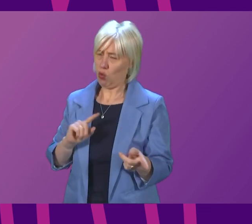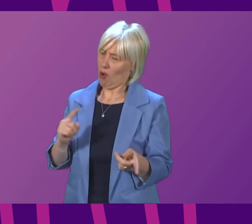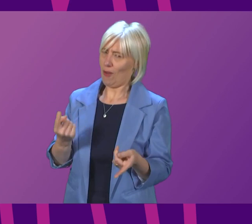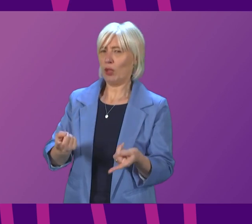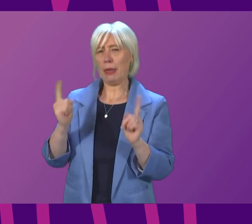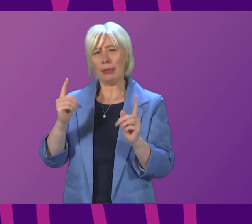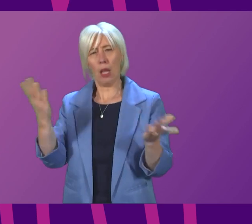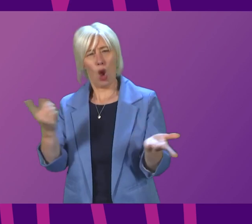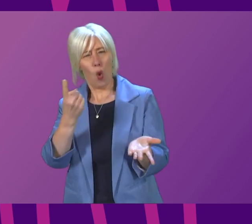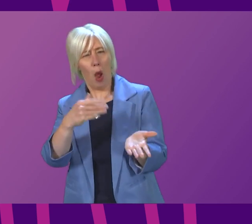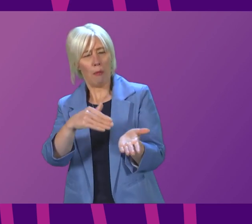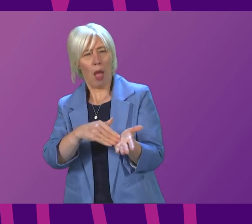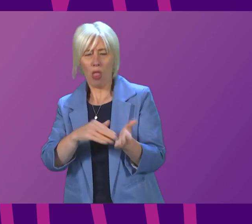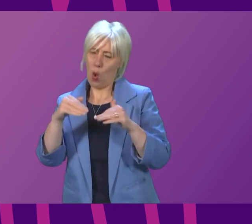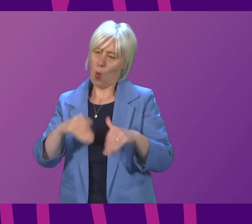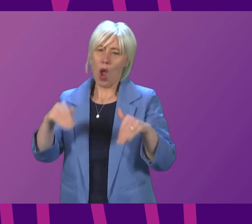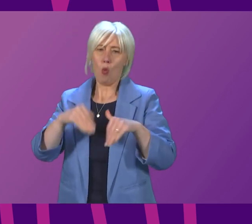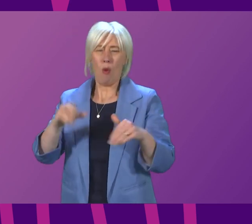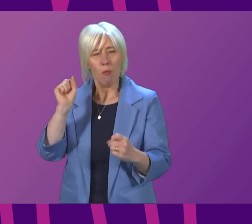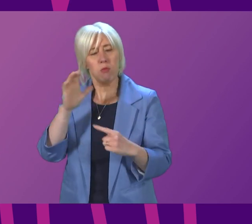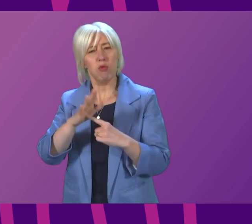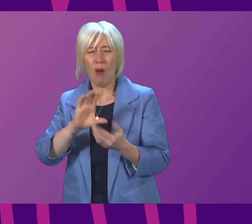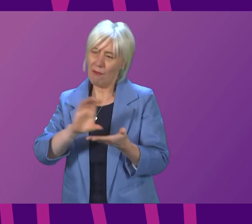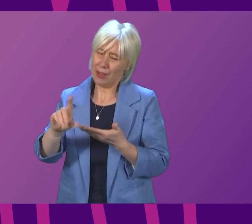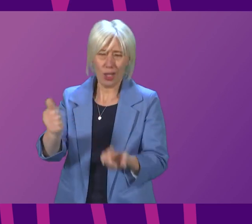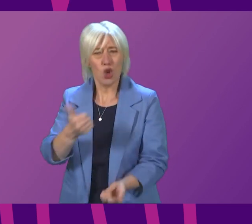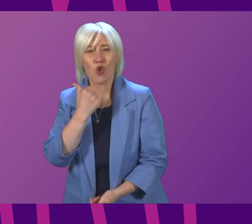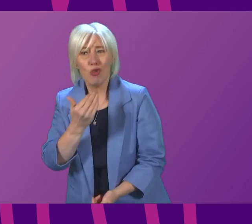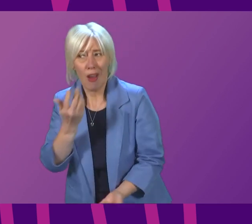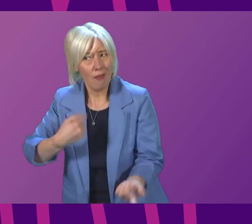Is a month-long wait for this vital funding really good enough for our businesses?